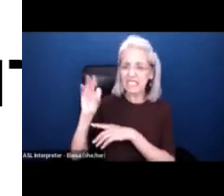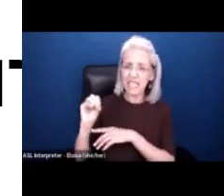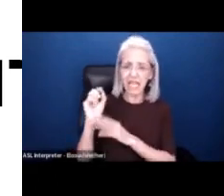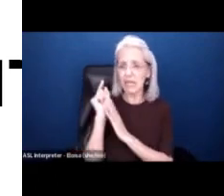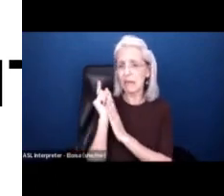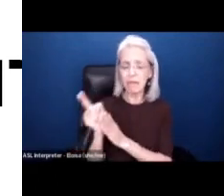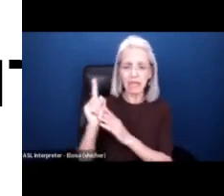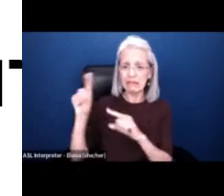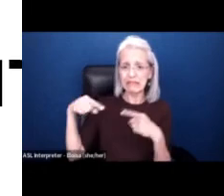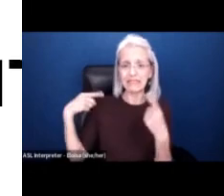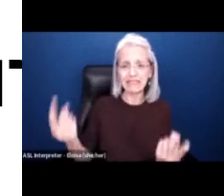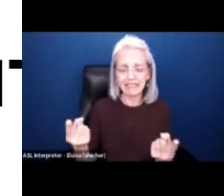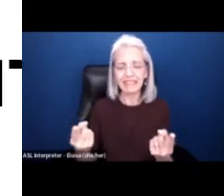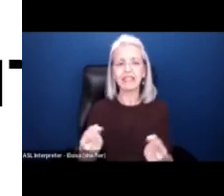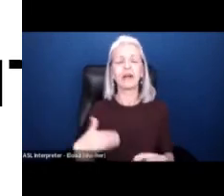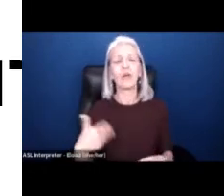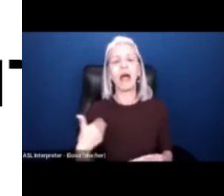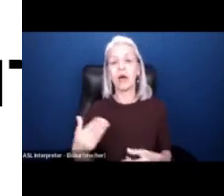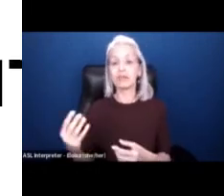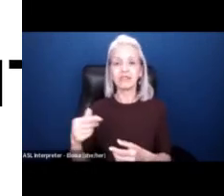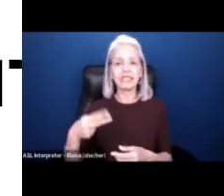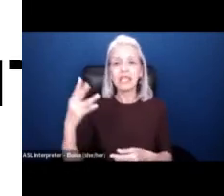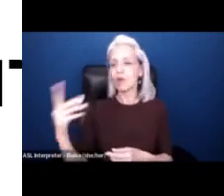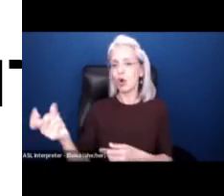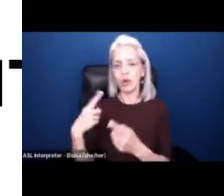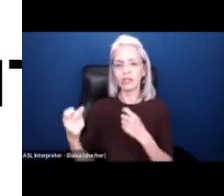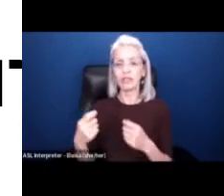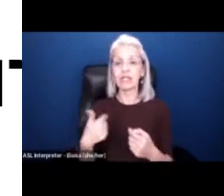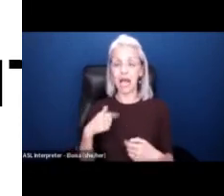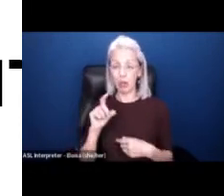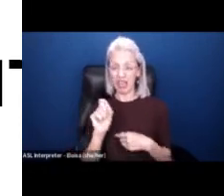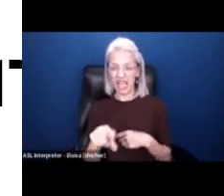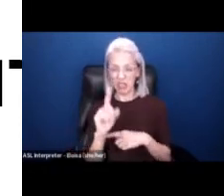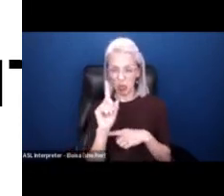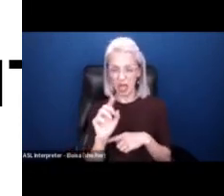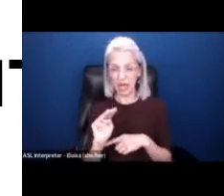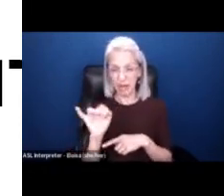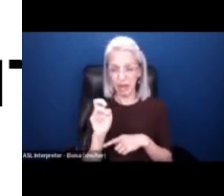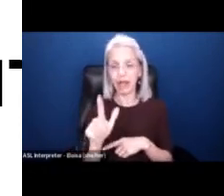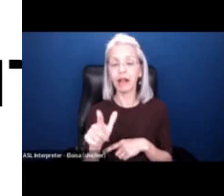are a slew of questions of Michael and Lindsey, I'm just gonna throw one at you quickly. Any recommendations particular